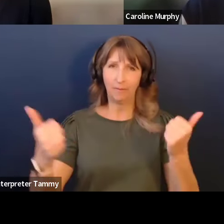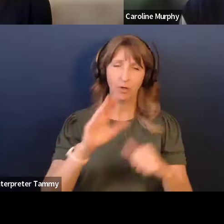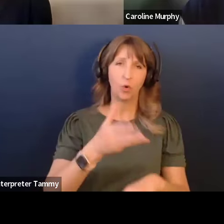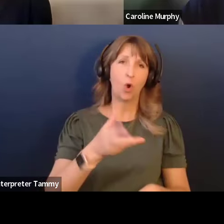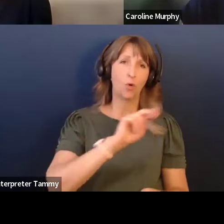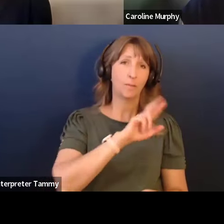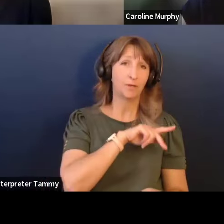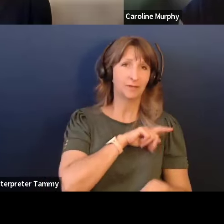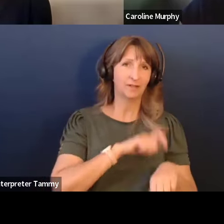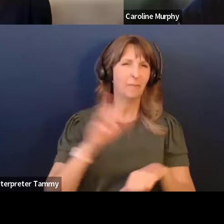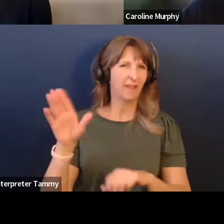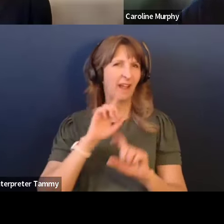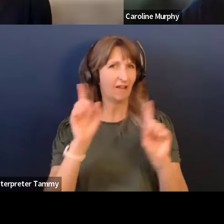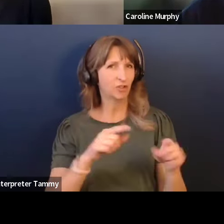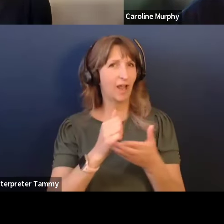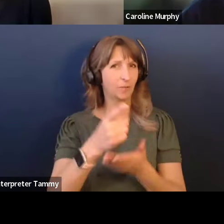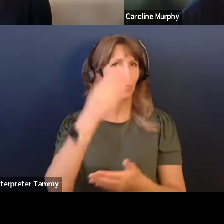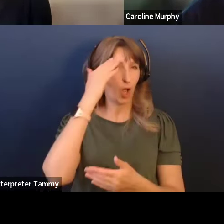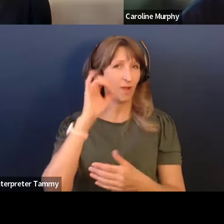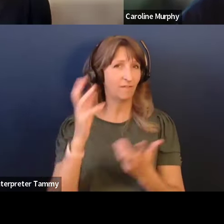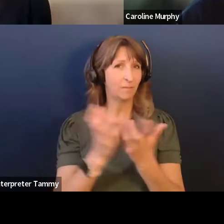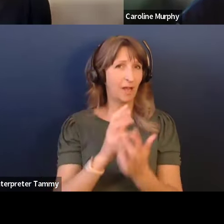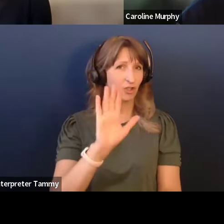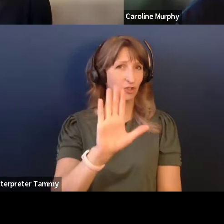Or maybe they have a strange reaction that